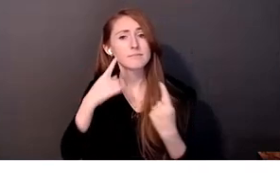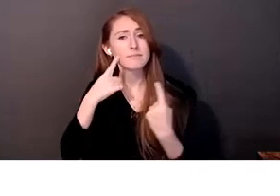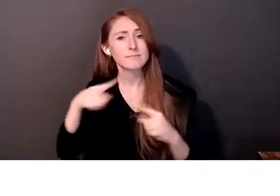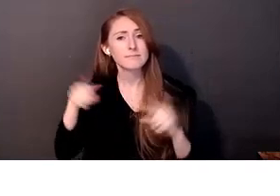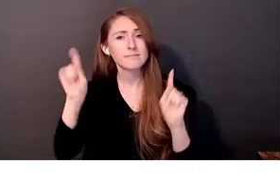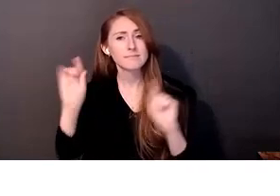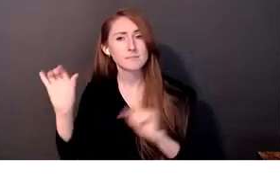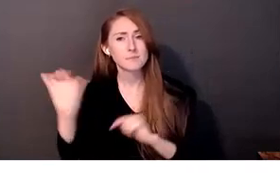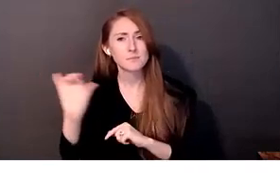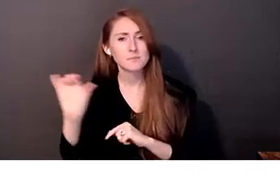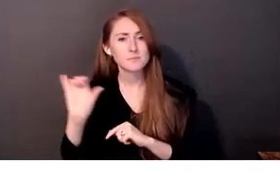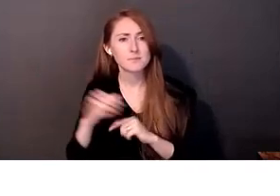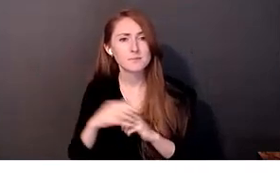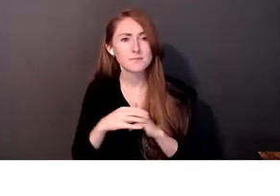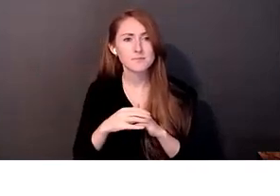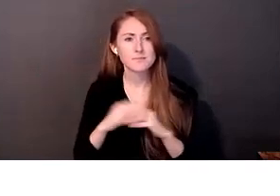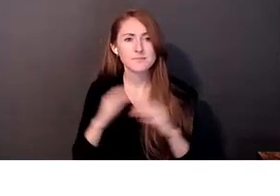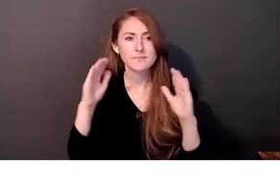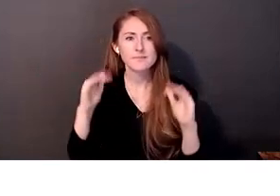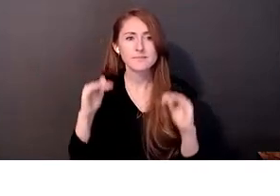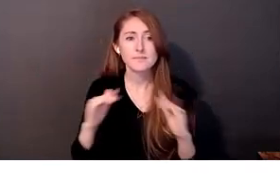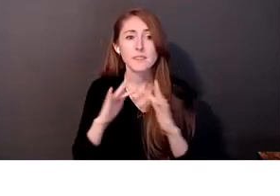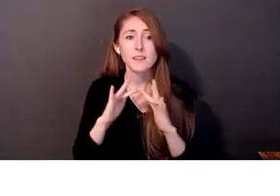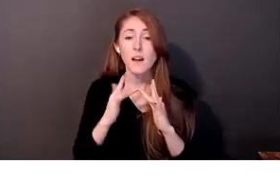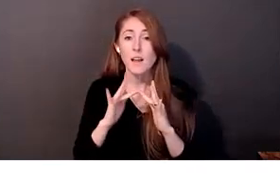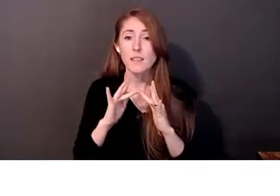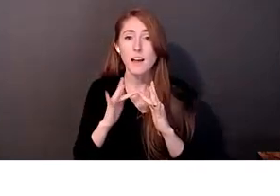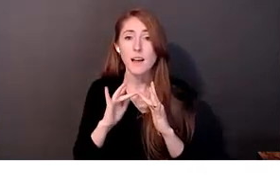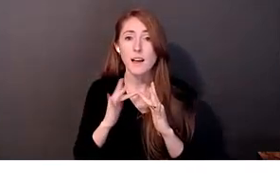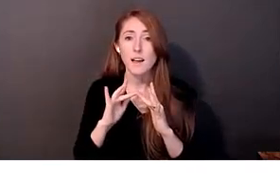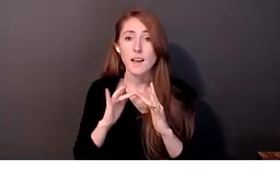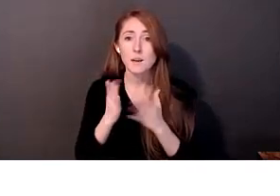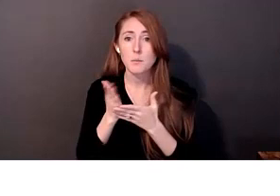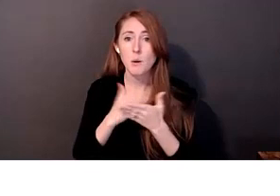The online characteristic of the project was also difficult.